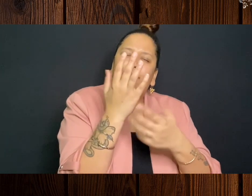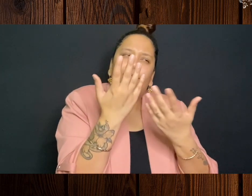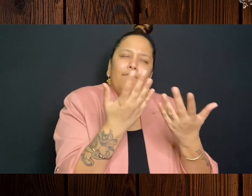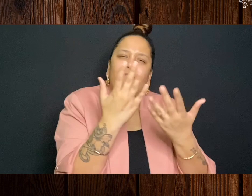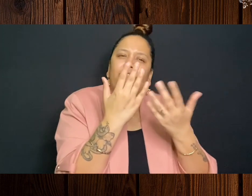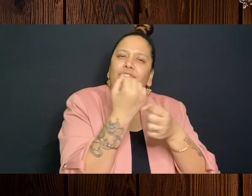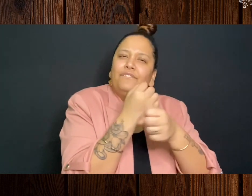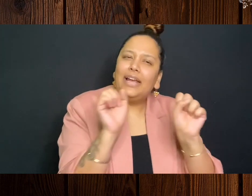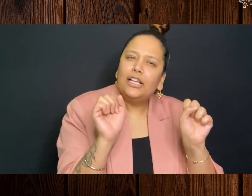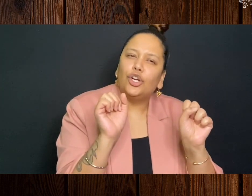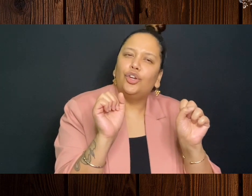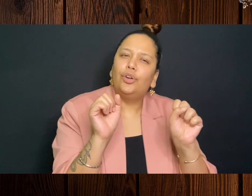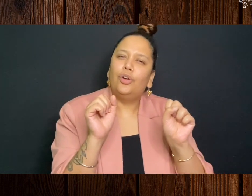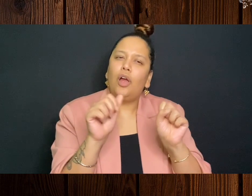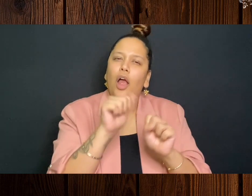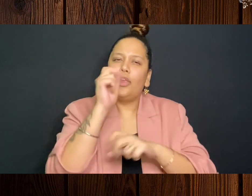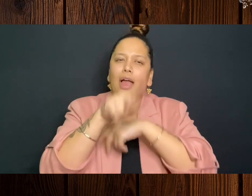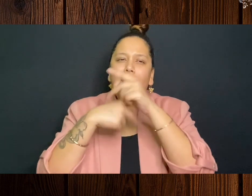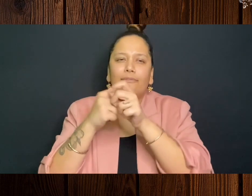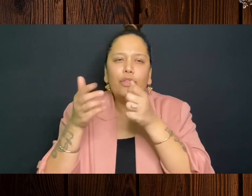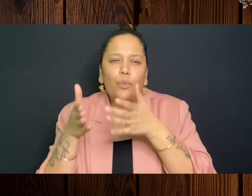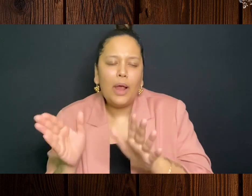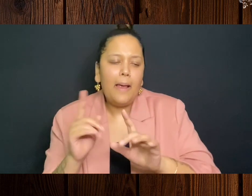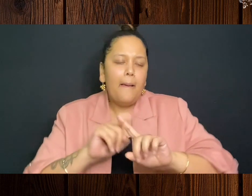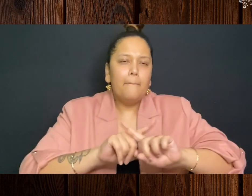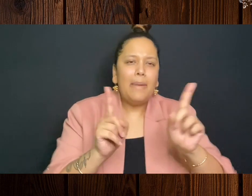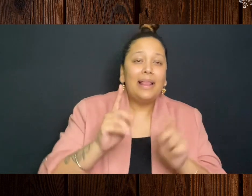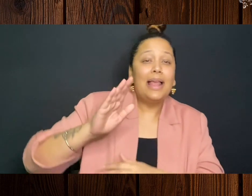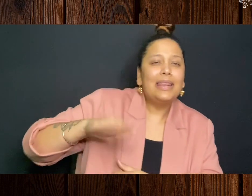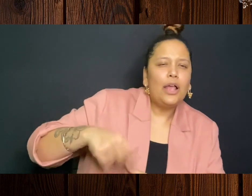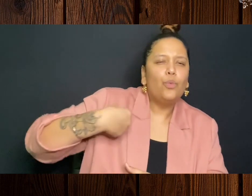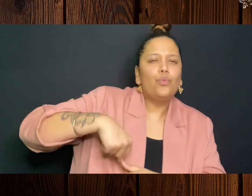all the other genres in a way. But yet, we have these